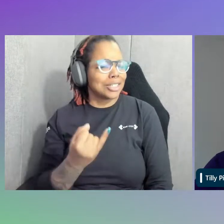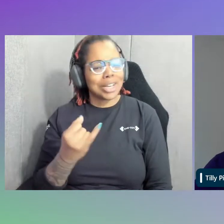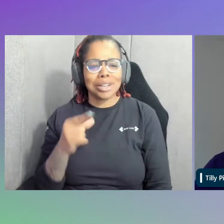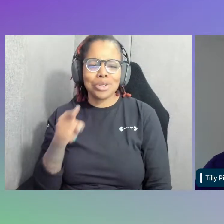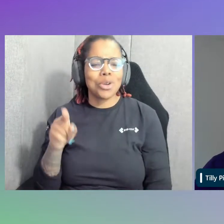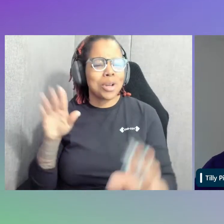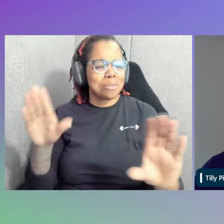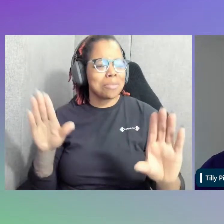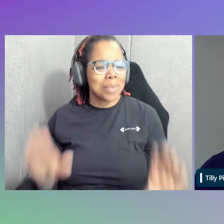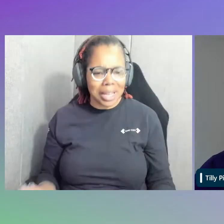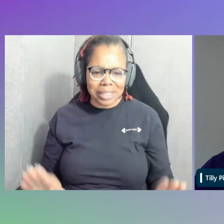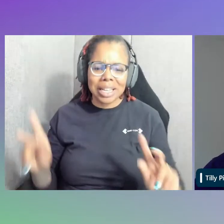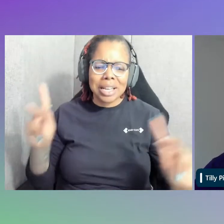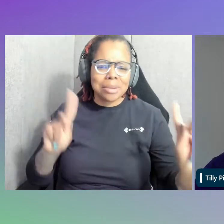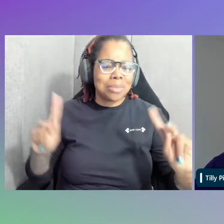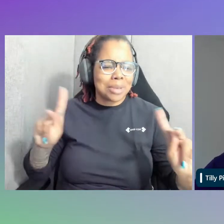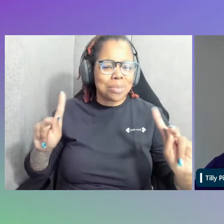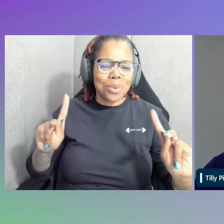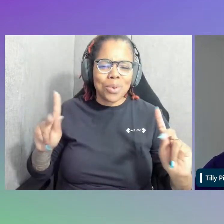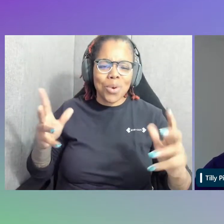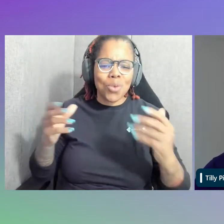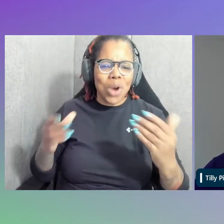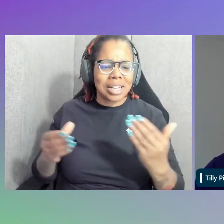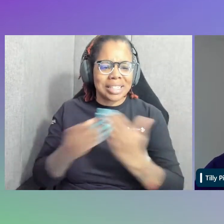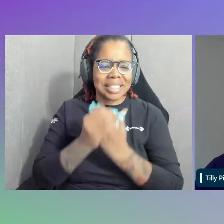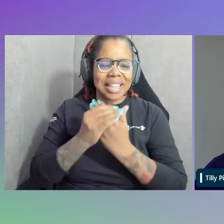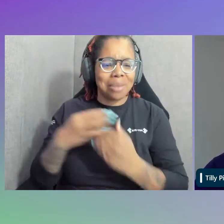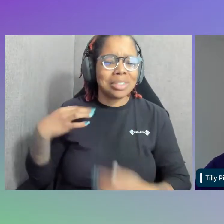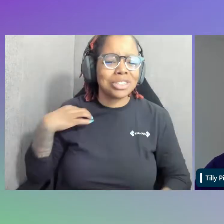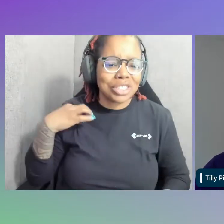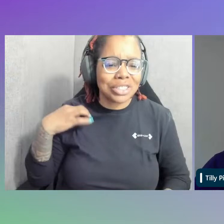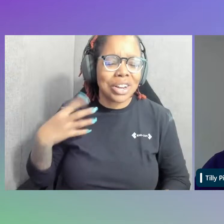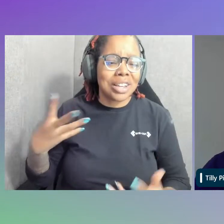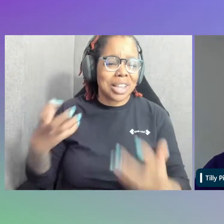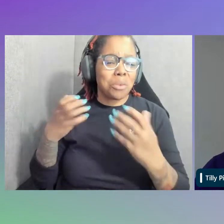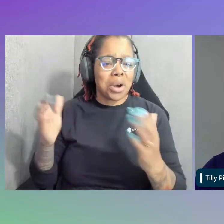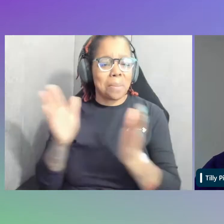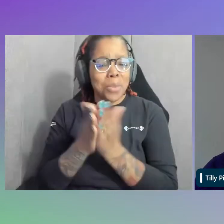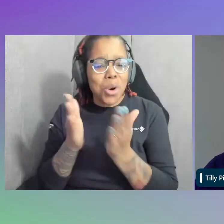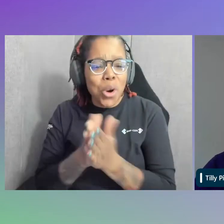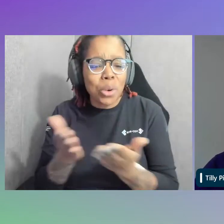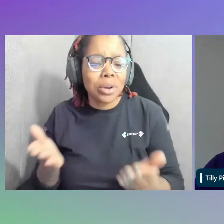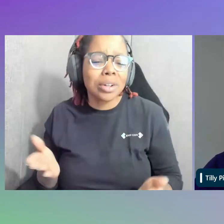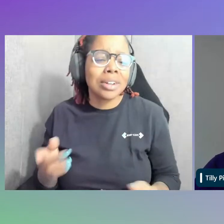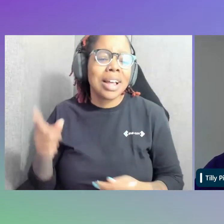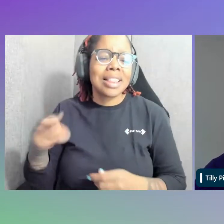People would like a sandwich tee shirt. They would like a book.